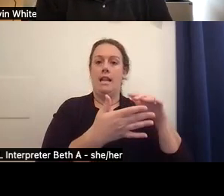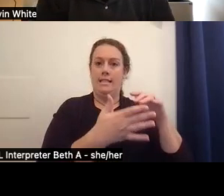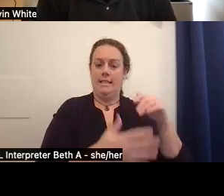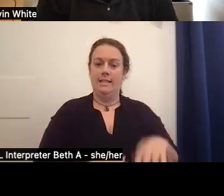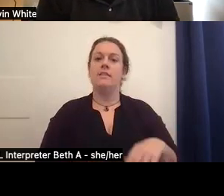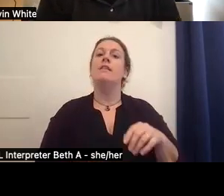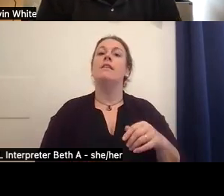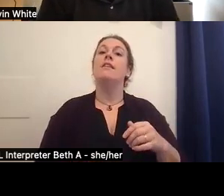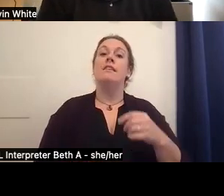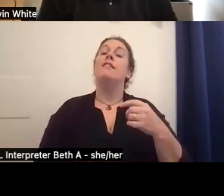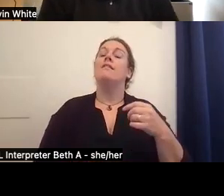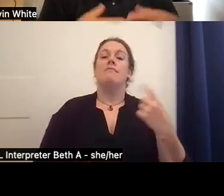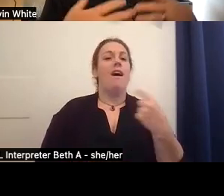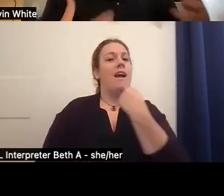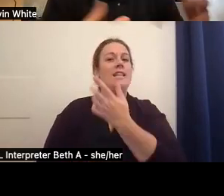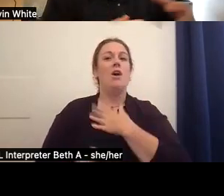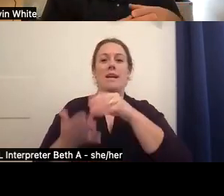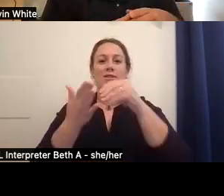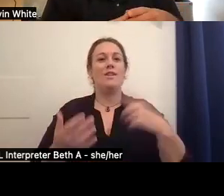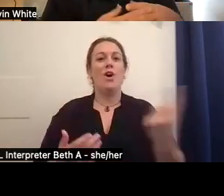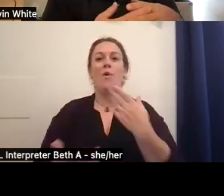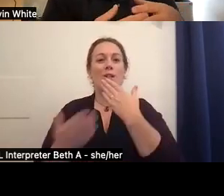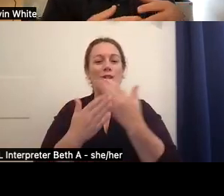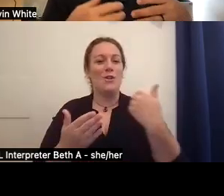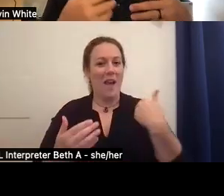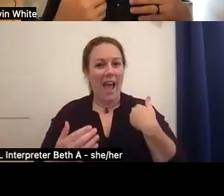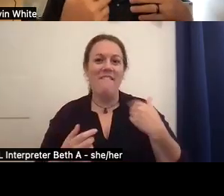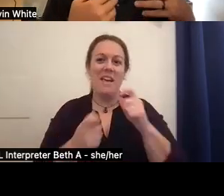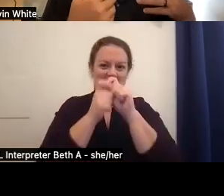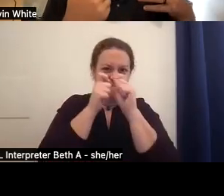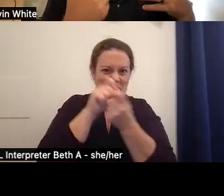nemesis is William Fenton - but he establishes a group of scholars and academics that begin to